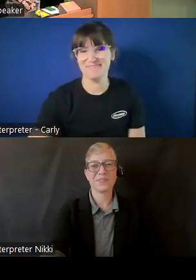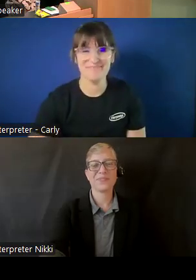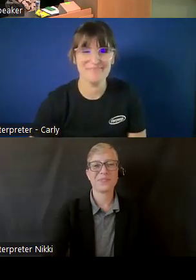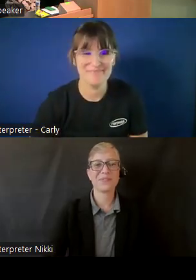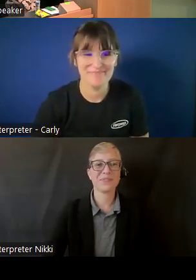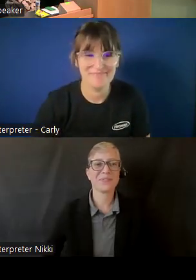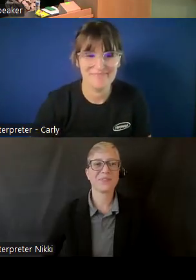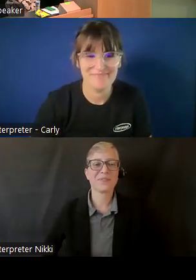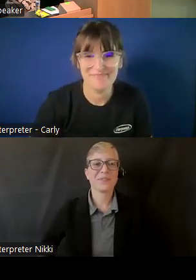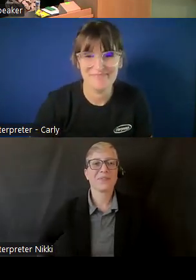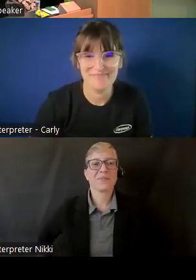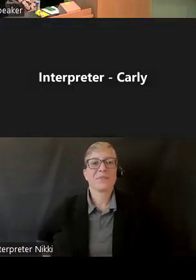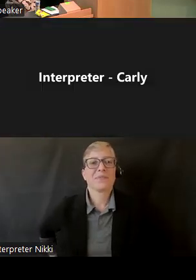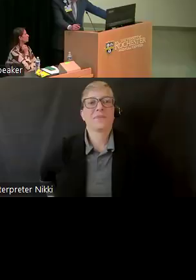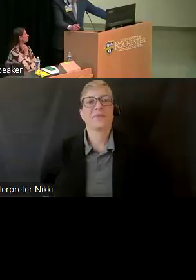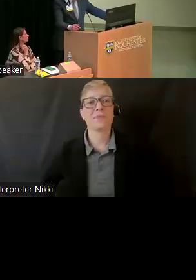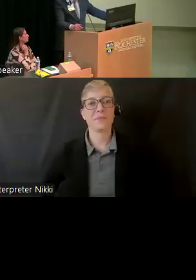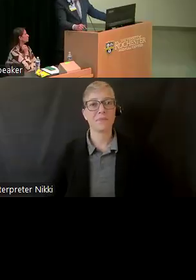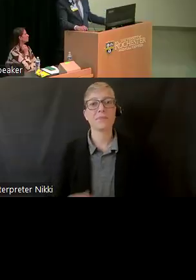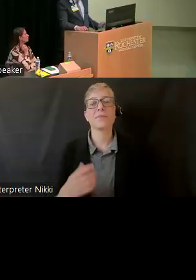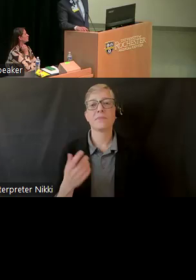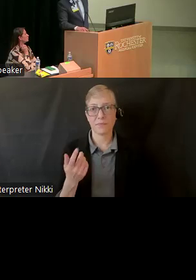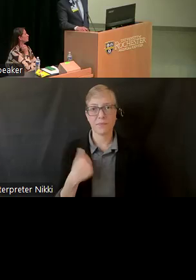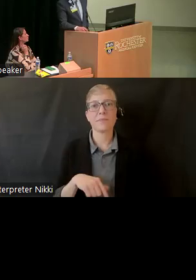we're deploying strategic communications to amplify and celebrate the well-being efforts